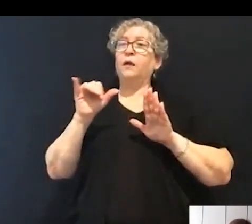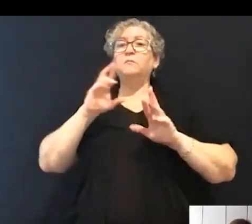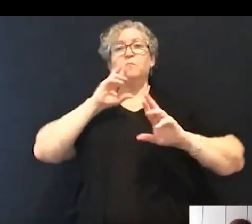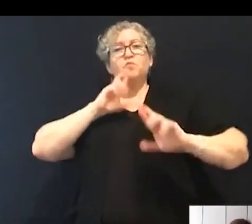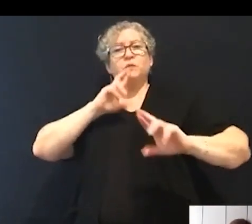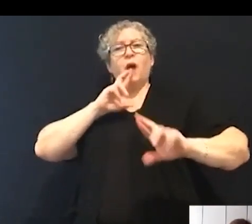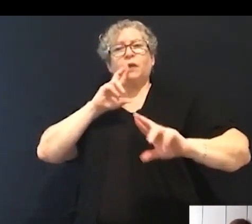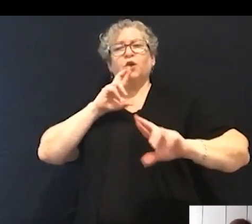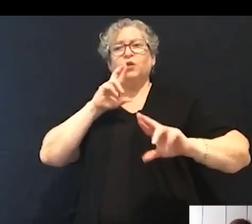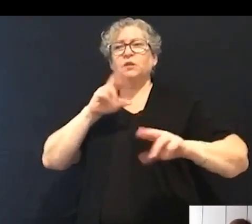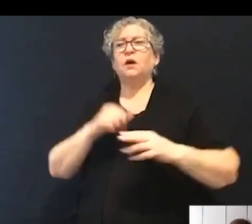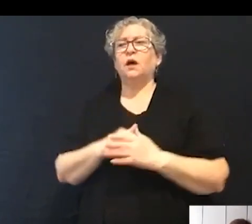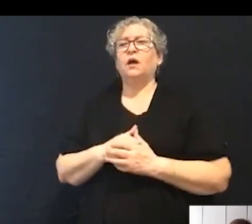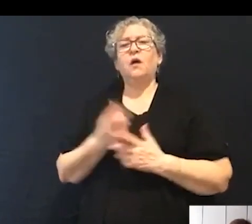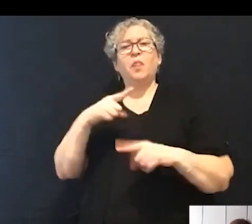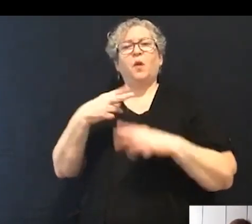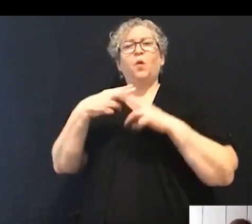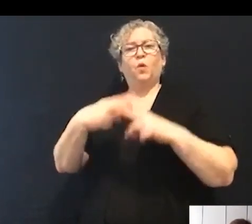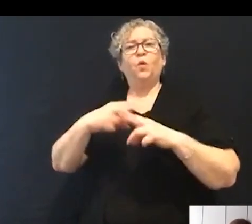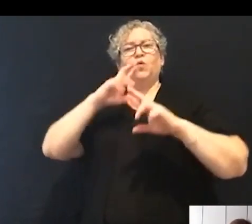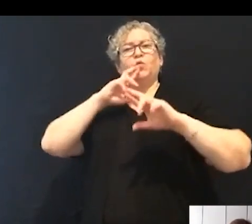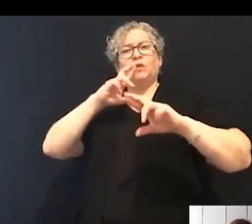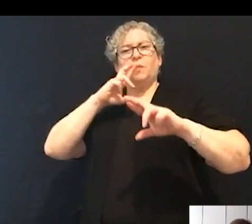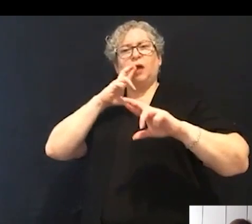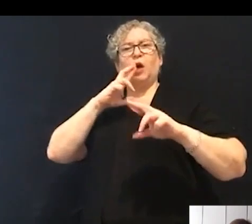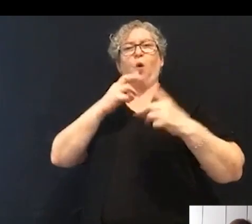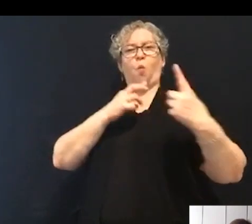And they were called Responder One and Responder Two.